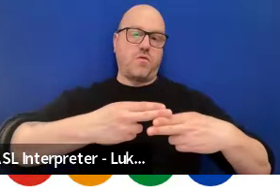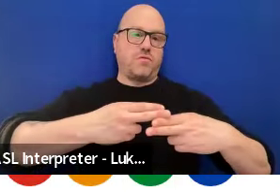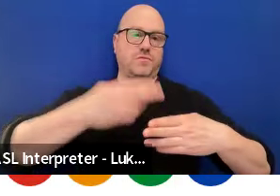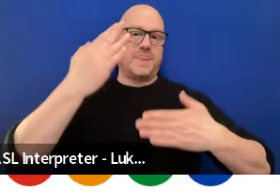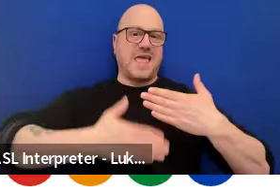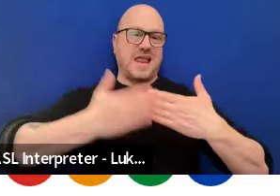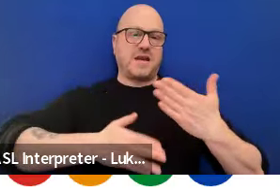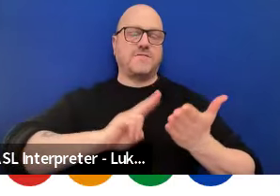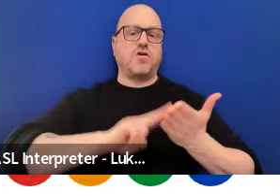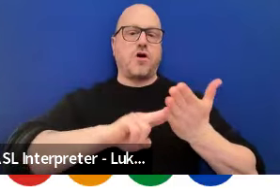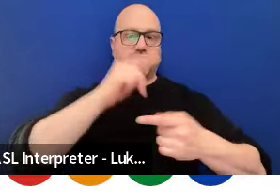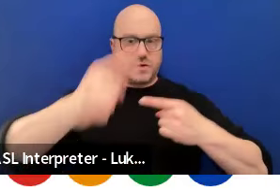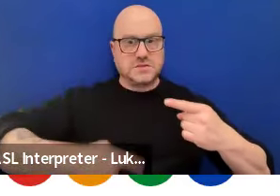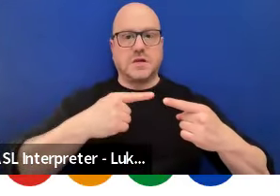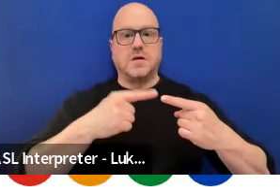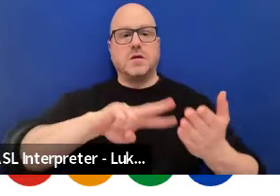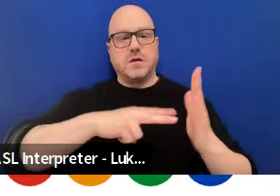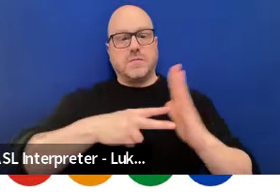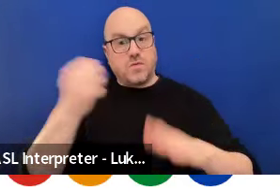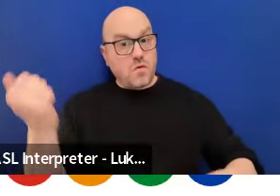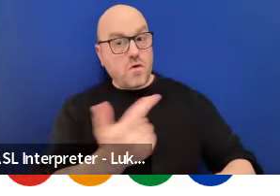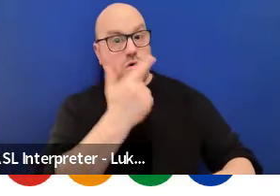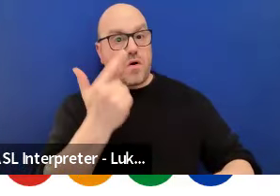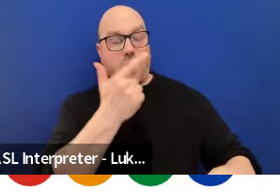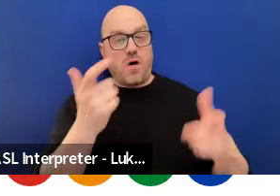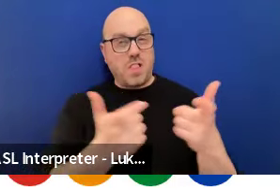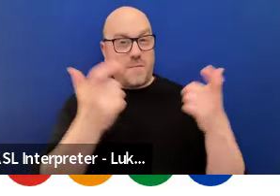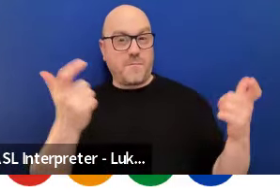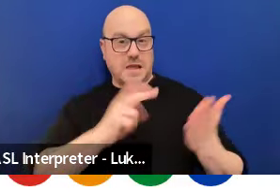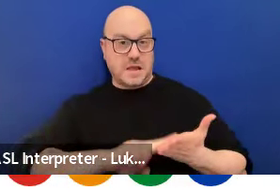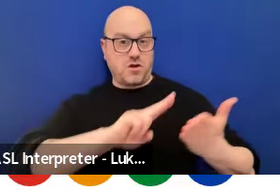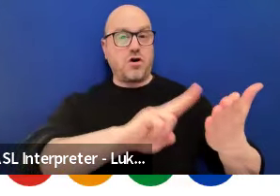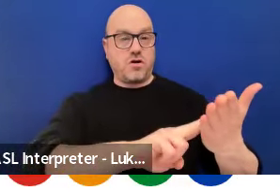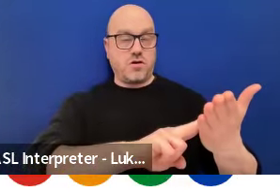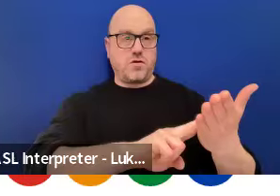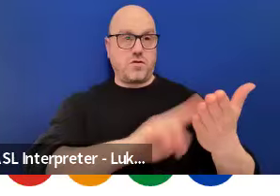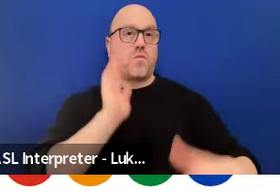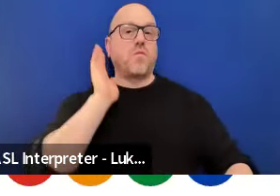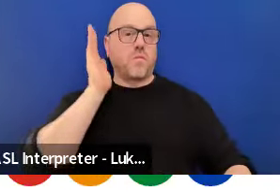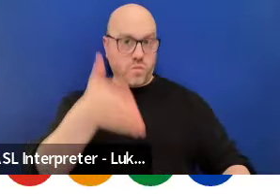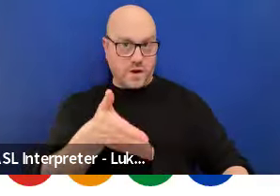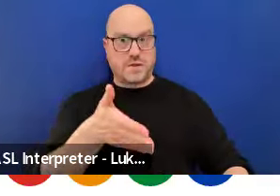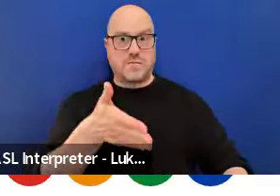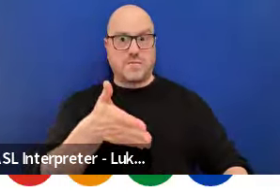AND WE ARE -- WE FIND OURSELVES CURRENTLY, WE REFER TO AS THE END OF A CONTRACT CYCLE.